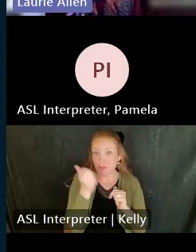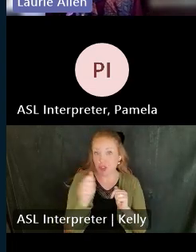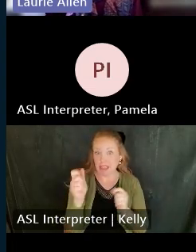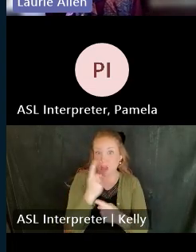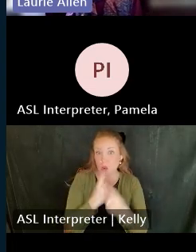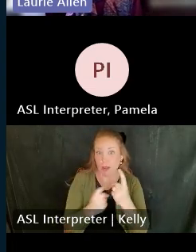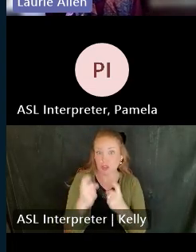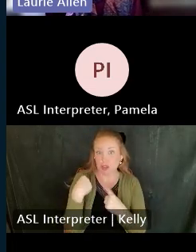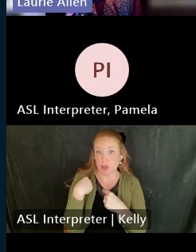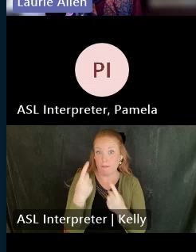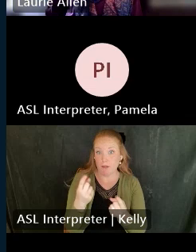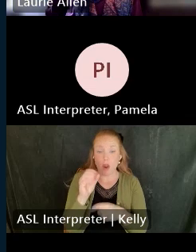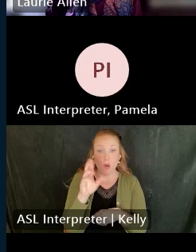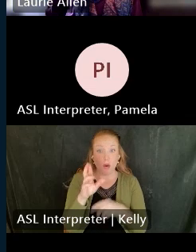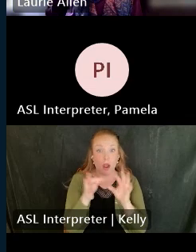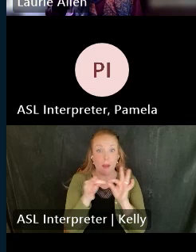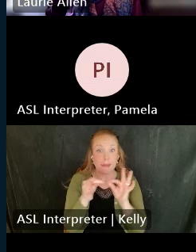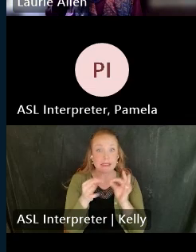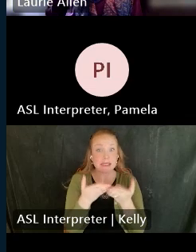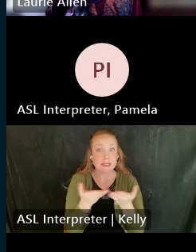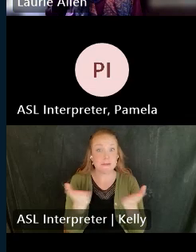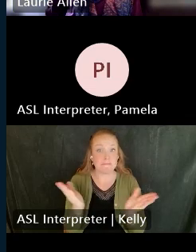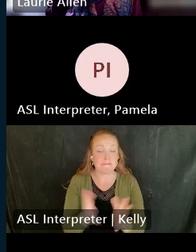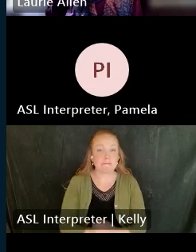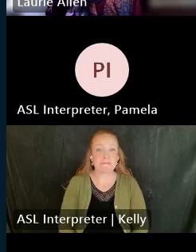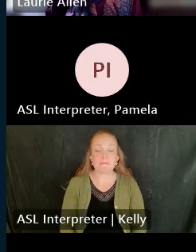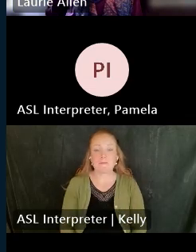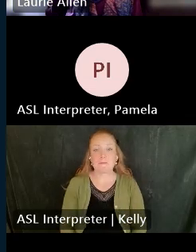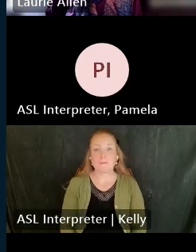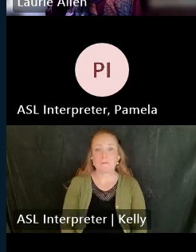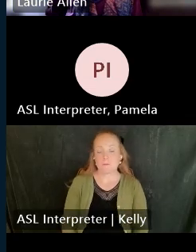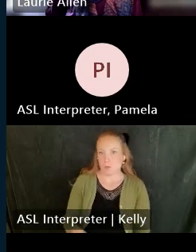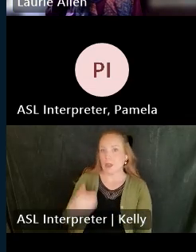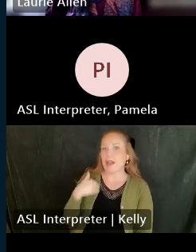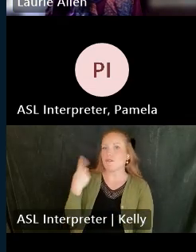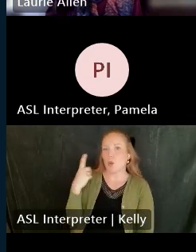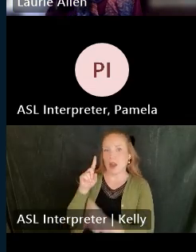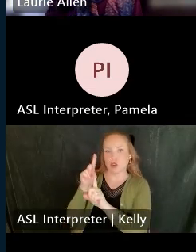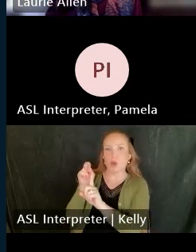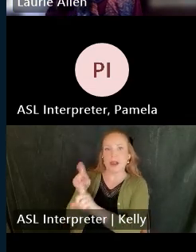or comments. Laurie, there is one question that I wasn't able to answer.